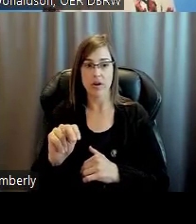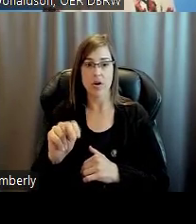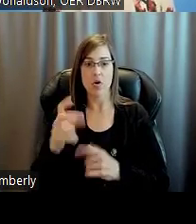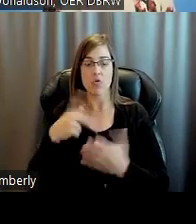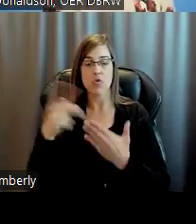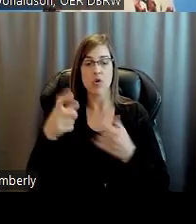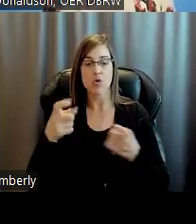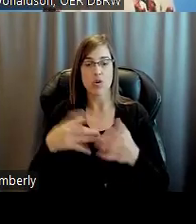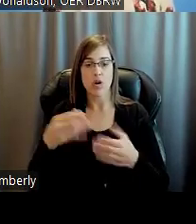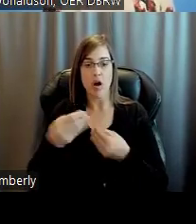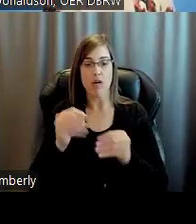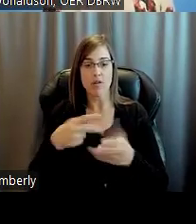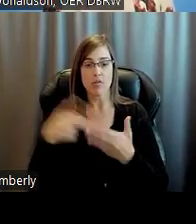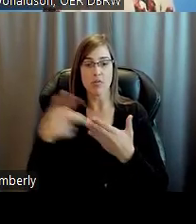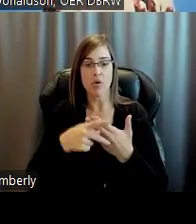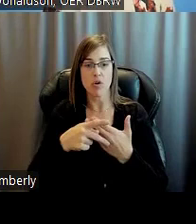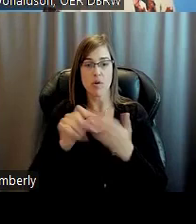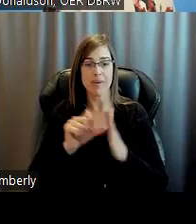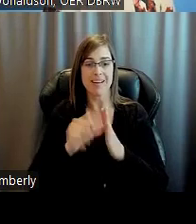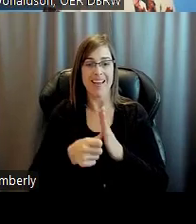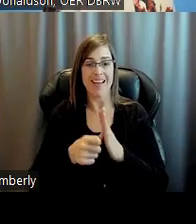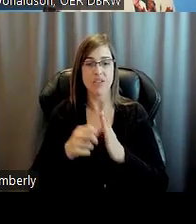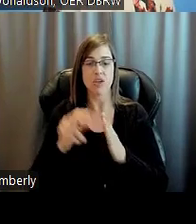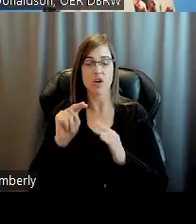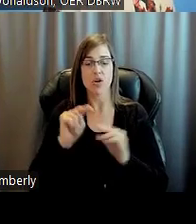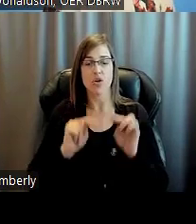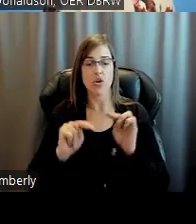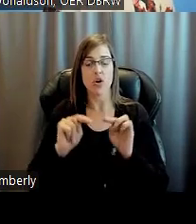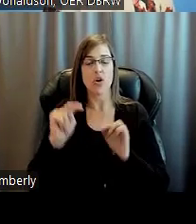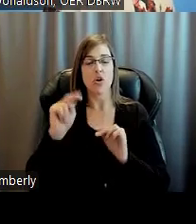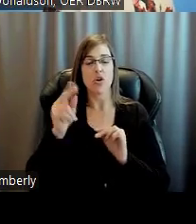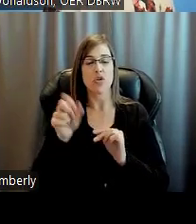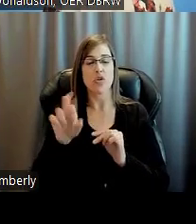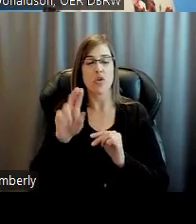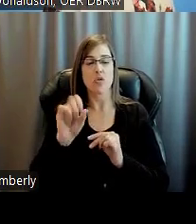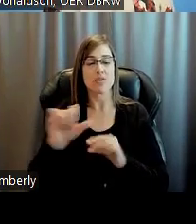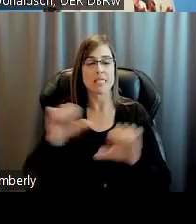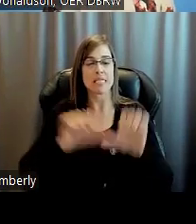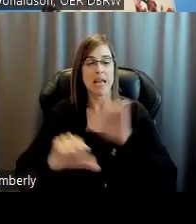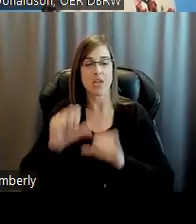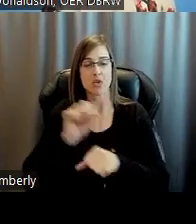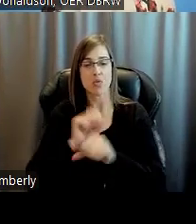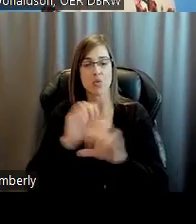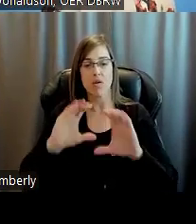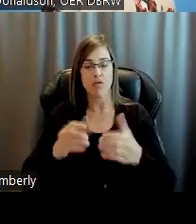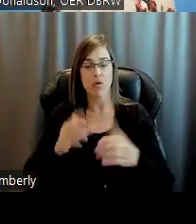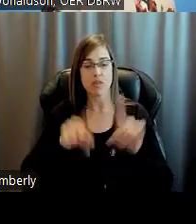Office of Programs to Enhance Neuroscience Workforce Diversity at NINDS; Ashlee